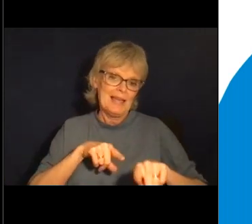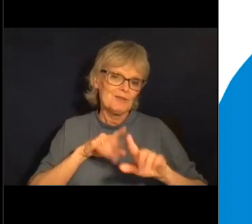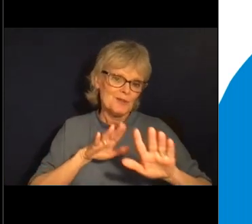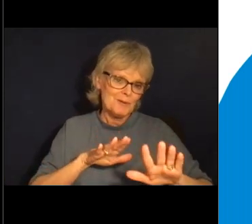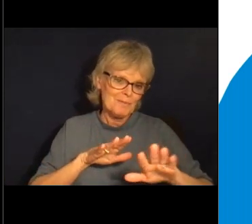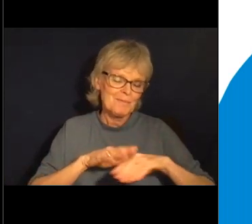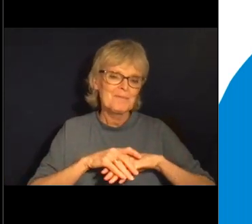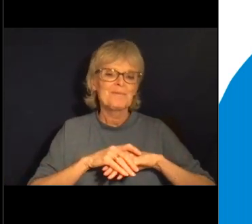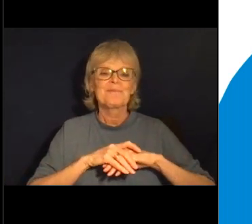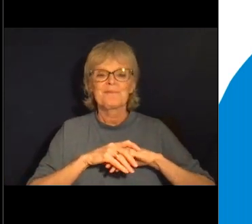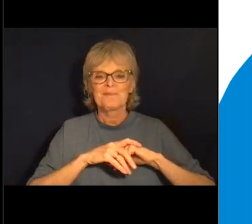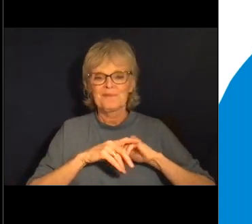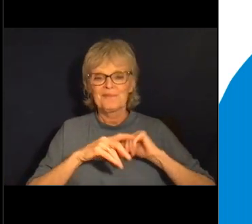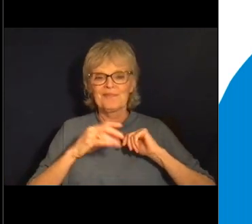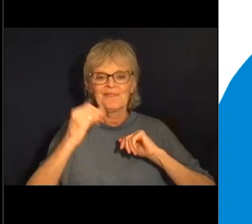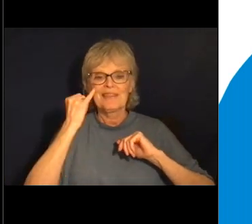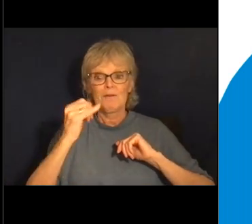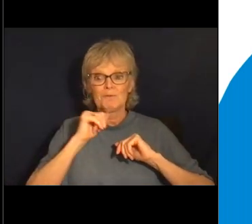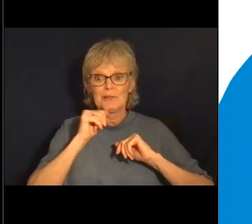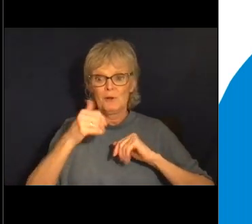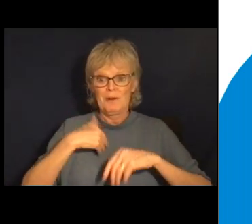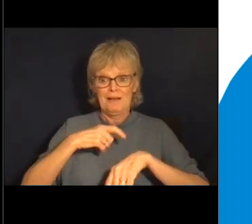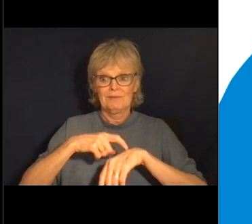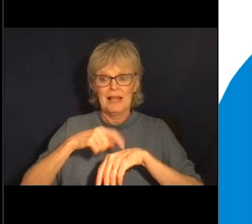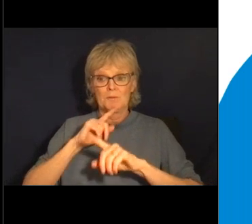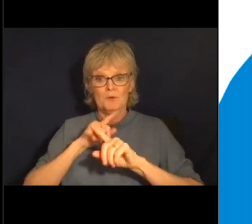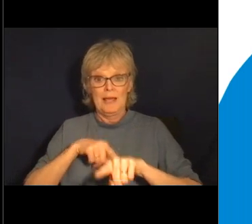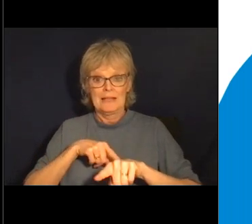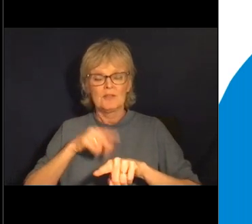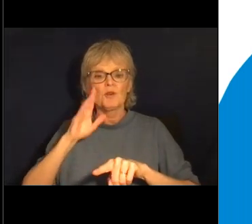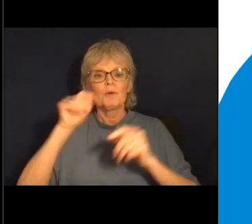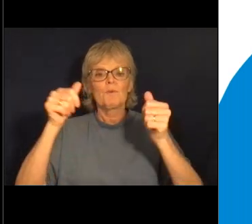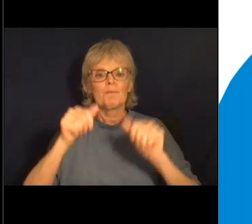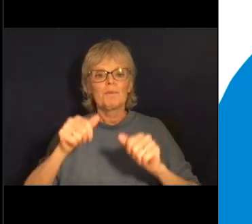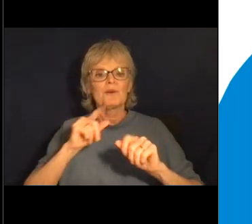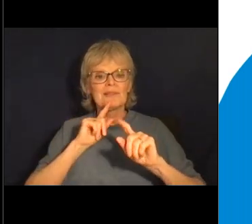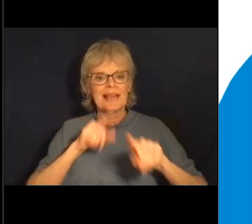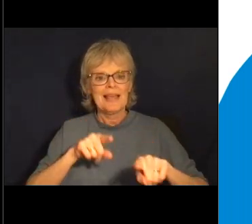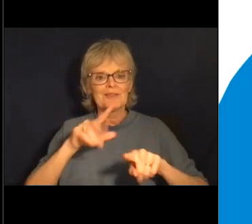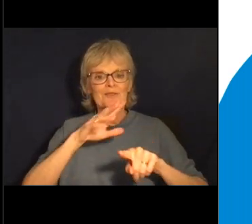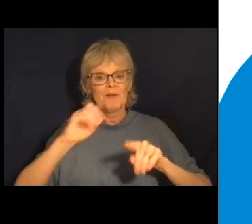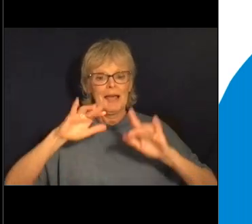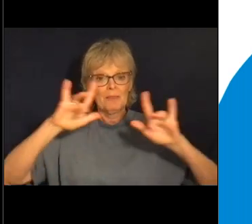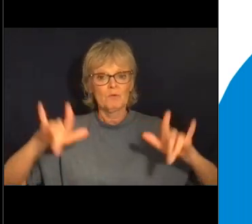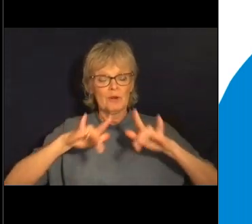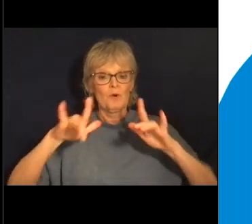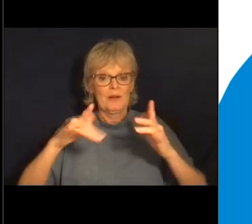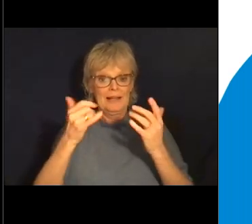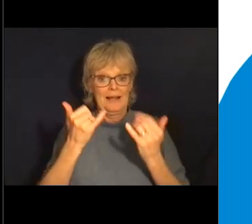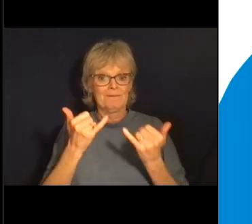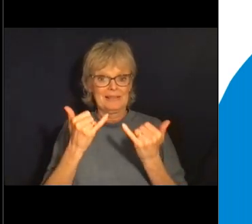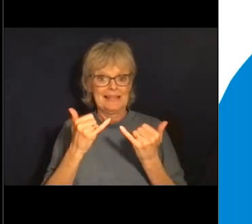So we don't get to your question, we will post the answers along with the recording of today's webinar on our website.